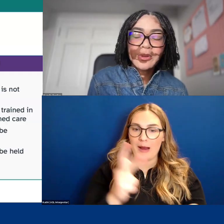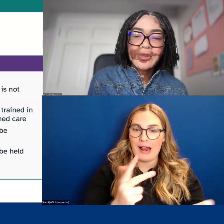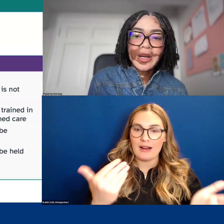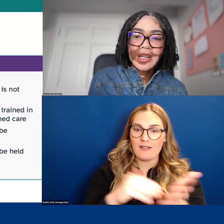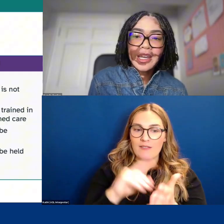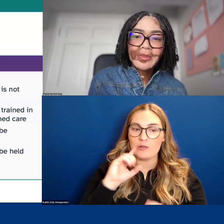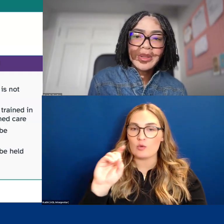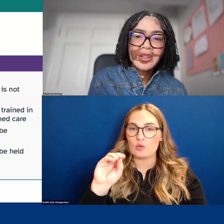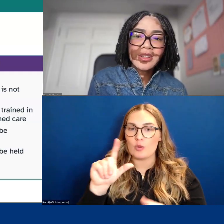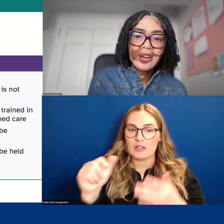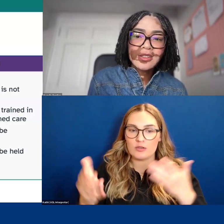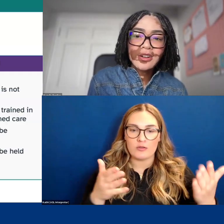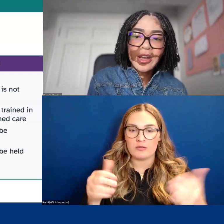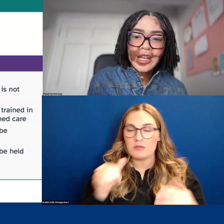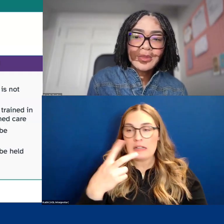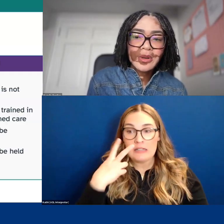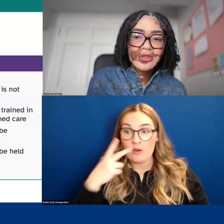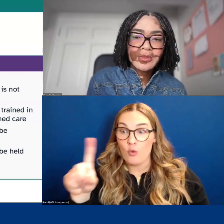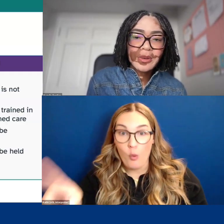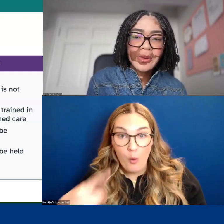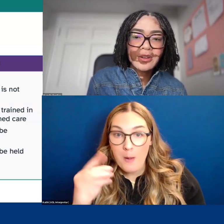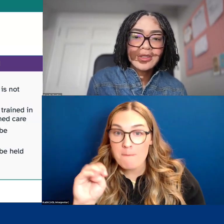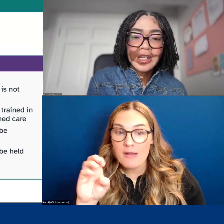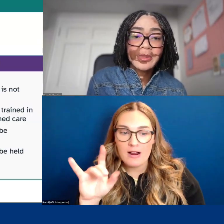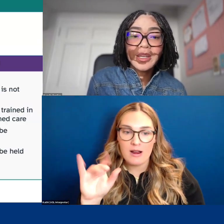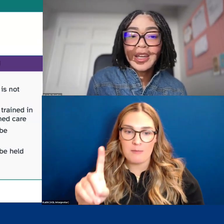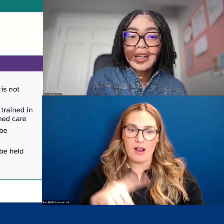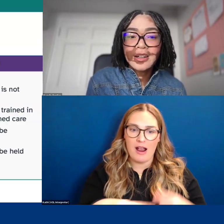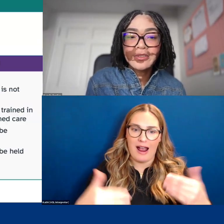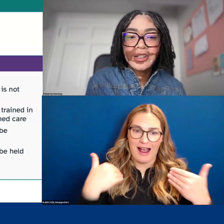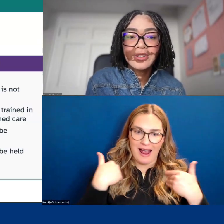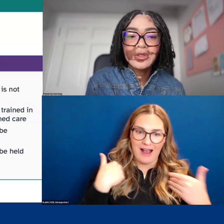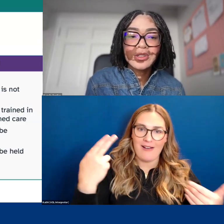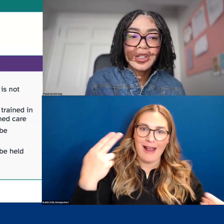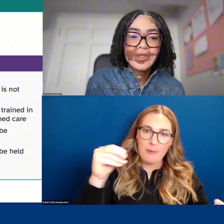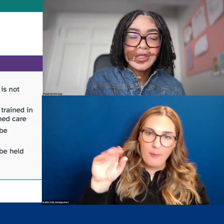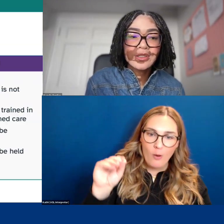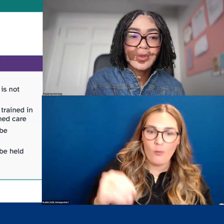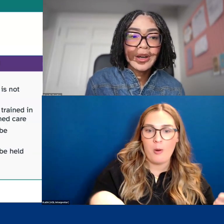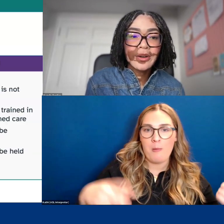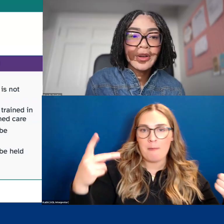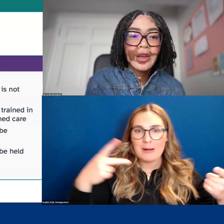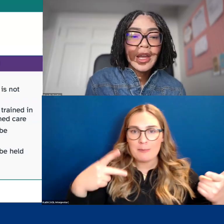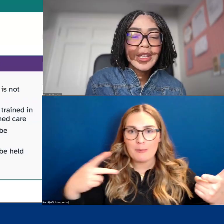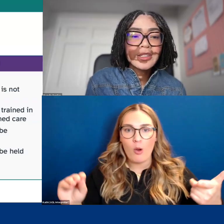seeing with Medicaid, but there's also HMOs and PPOs that have began covering doula services as well. And